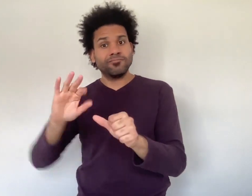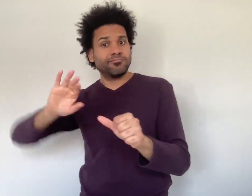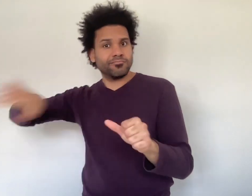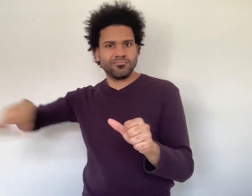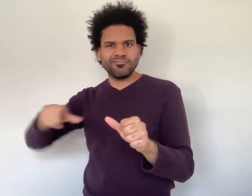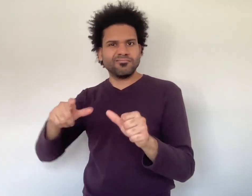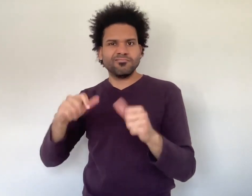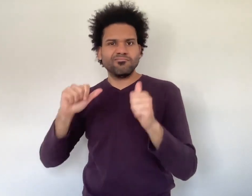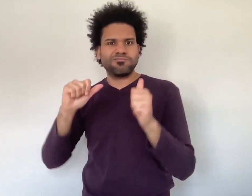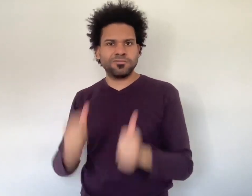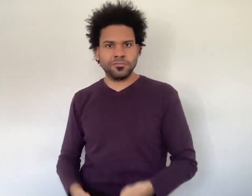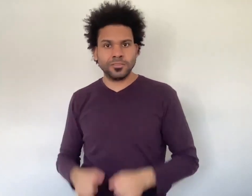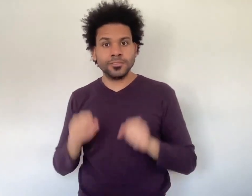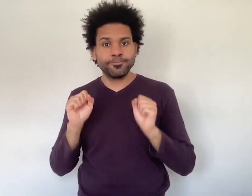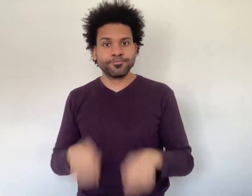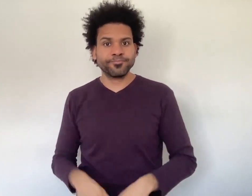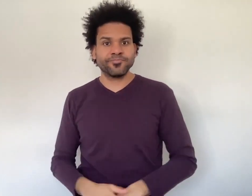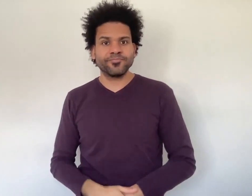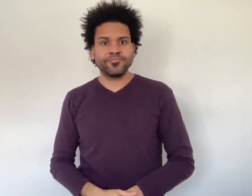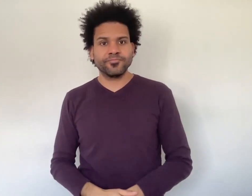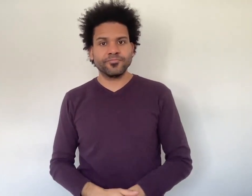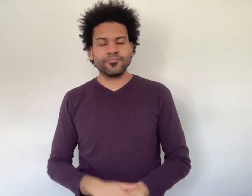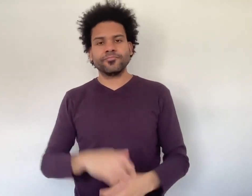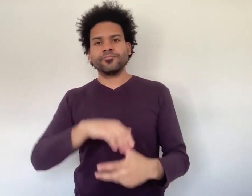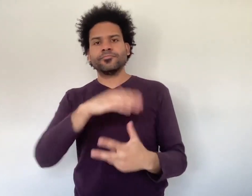Without cobalt, the myelin sheath can degrade.